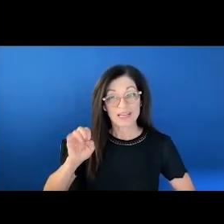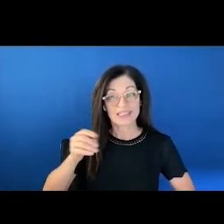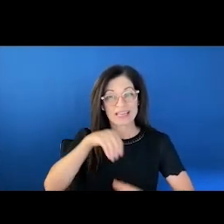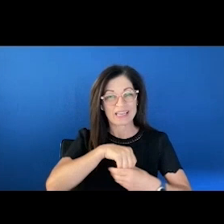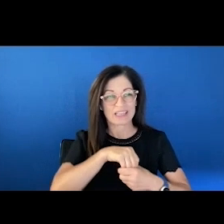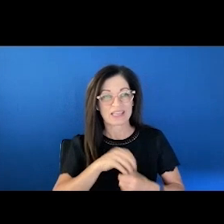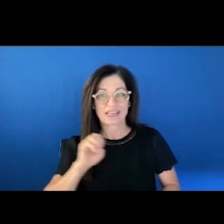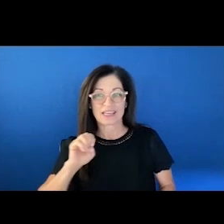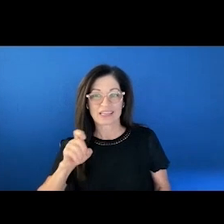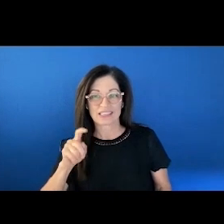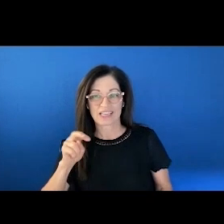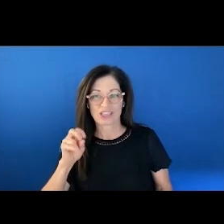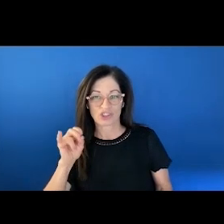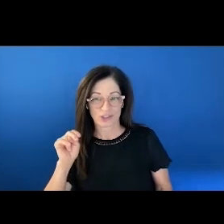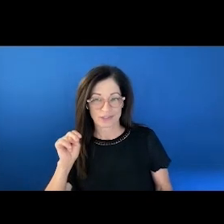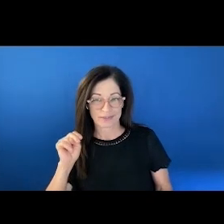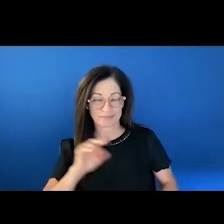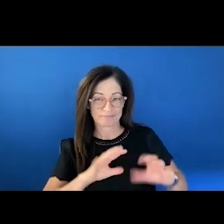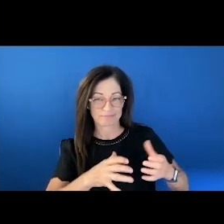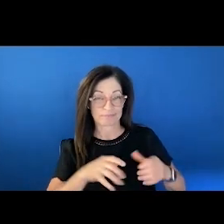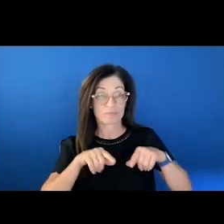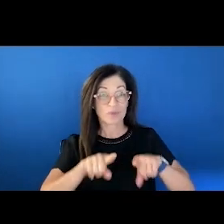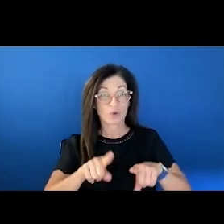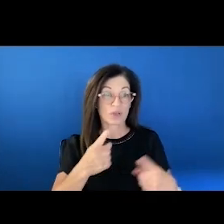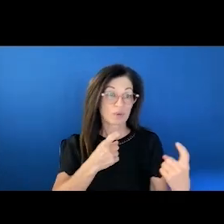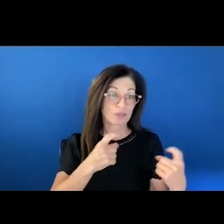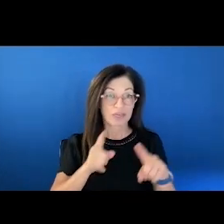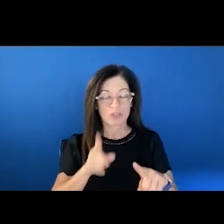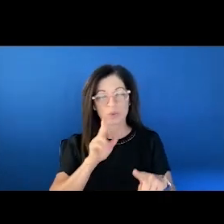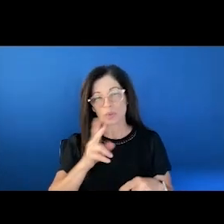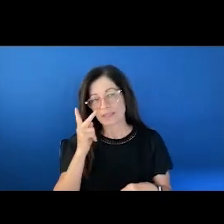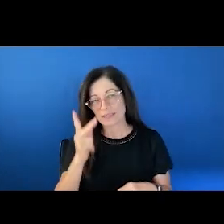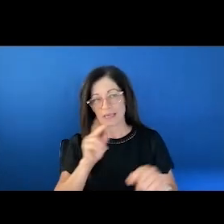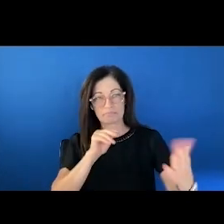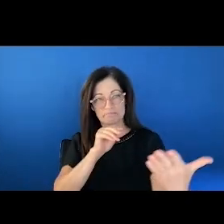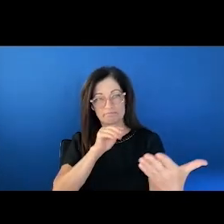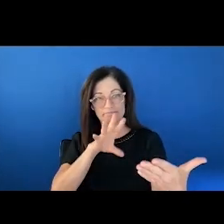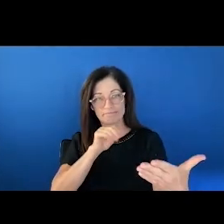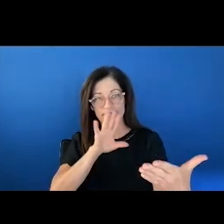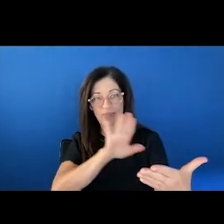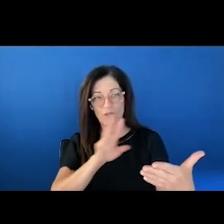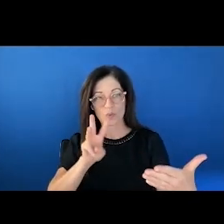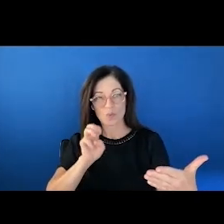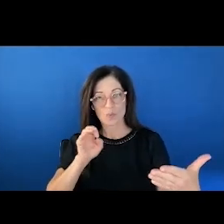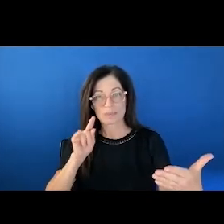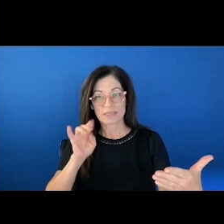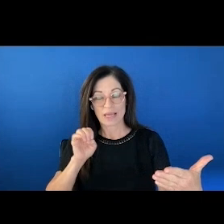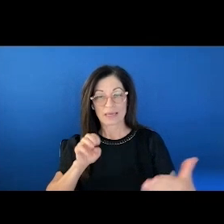falls into the “extension” category. During our Q+A, you’ll see a screenshot of their website